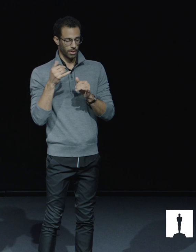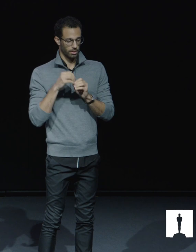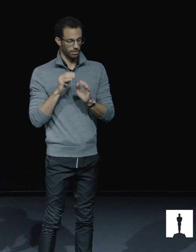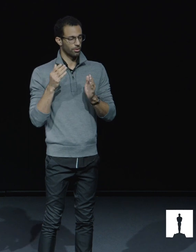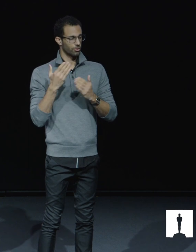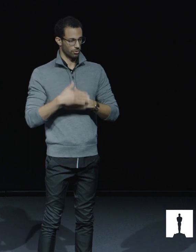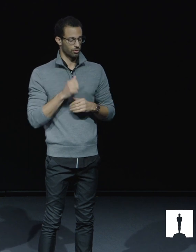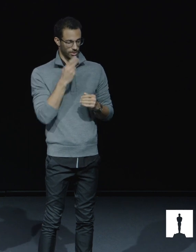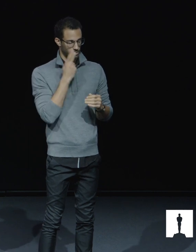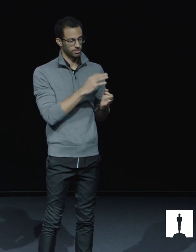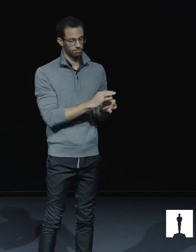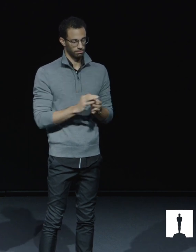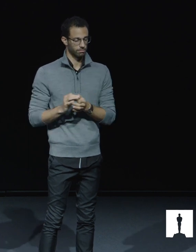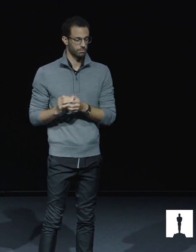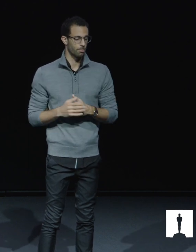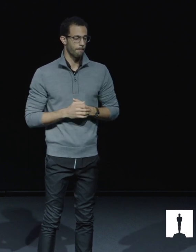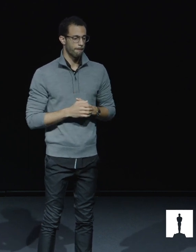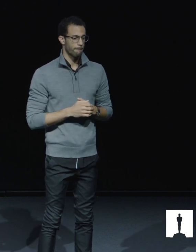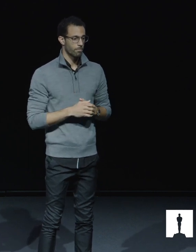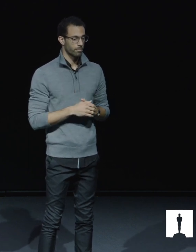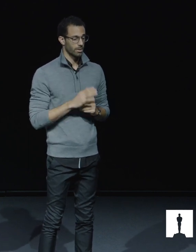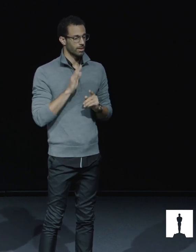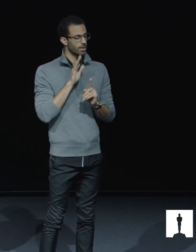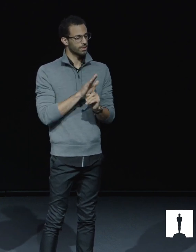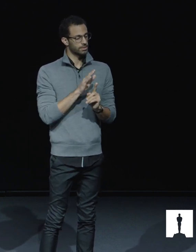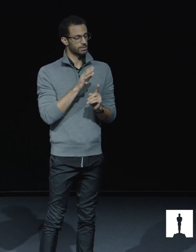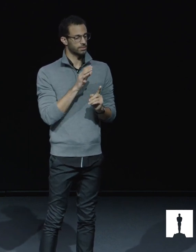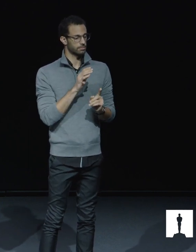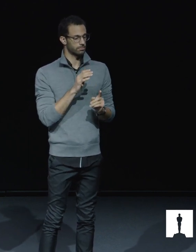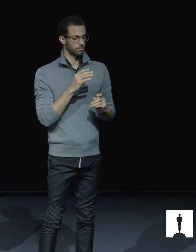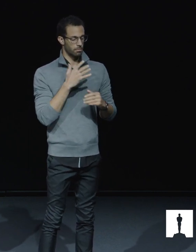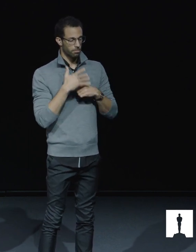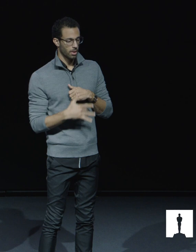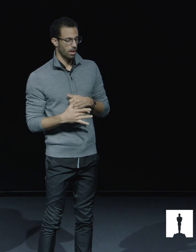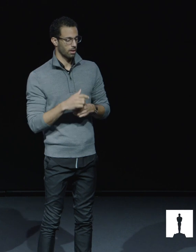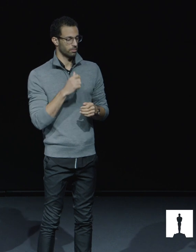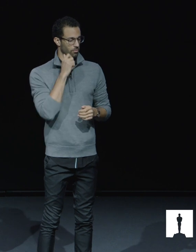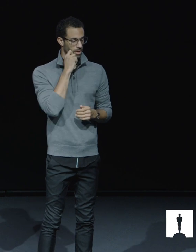and blood of theater, marks the limits of his thoughts on cinema. He does not quibble